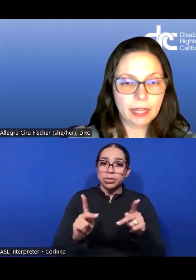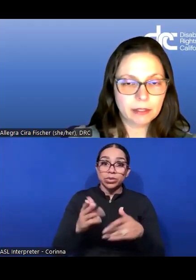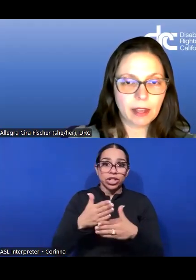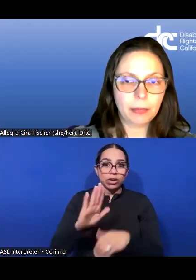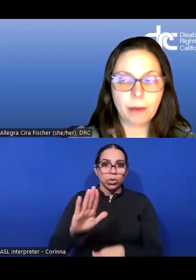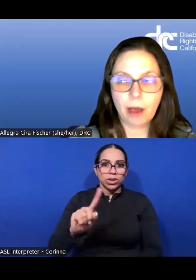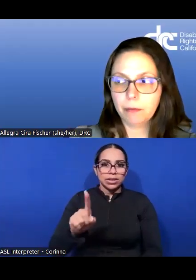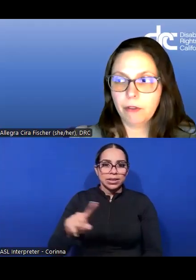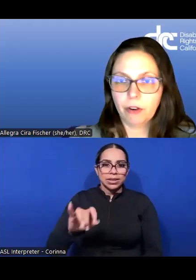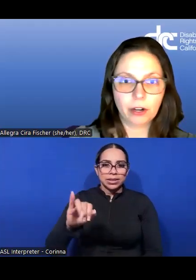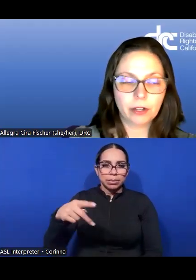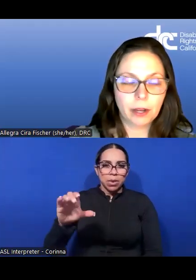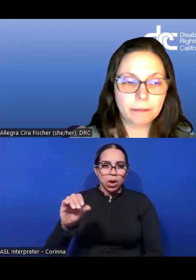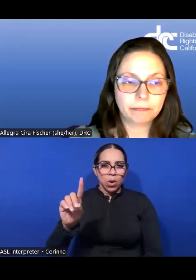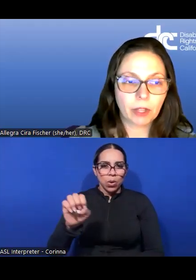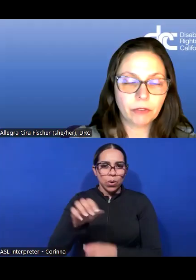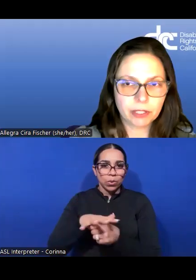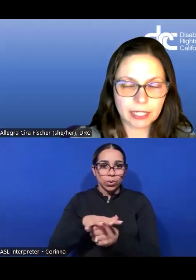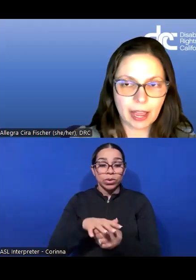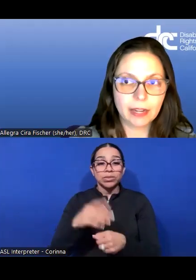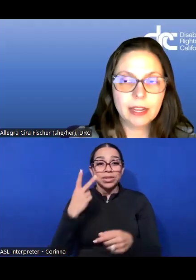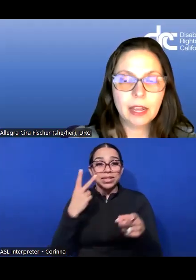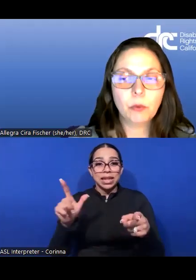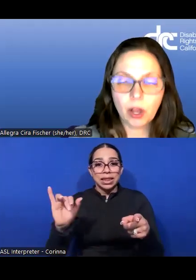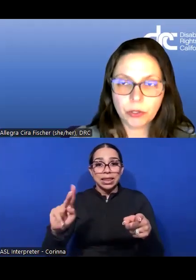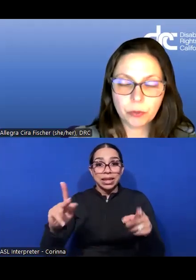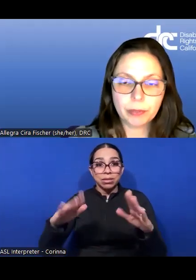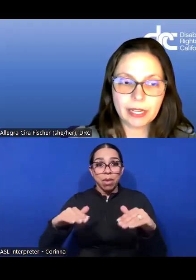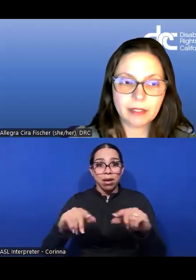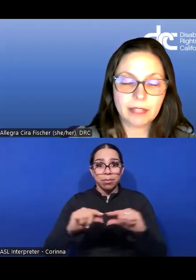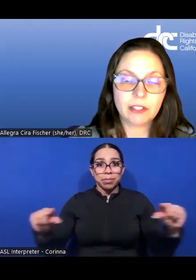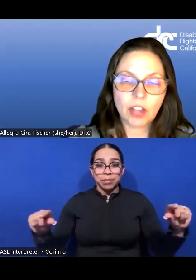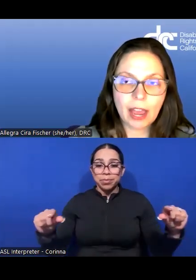that's at the bottom of our, of our slide, we'll also place in the chat.